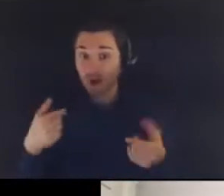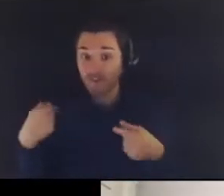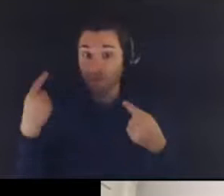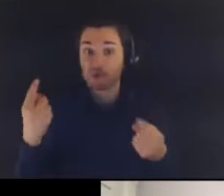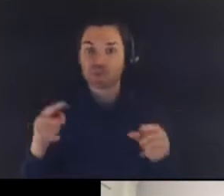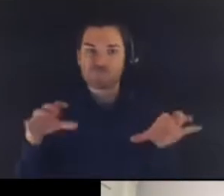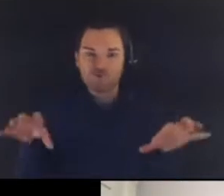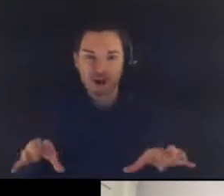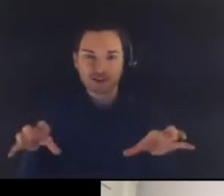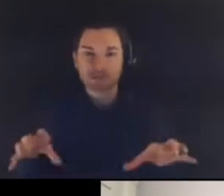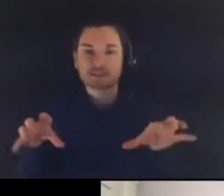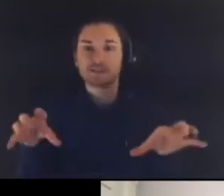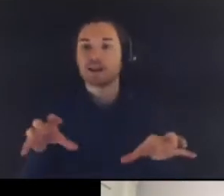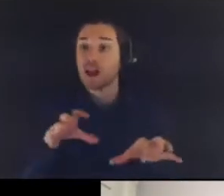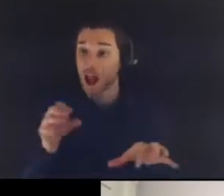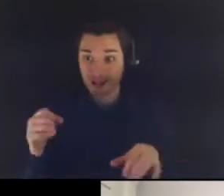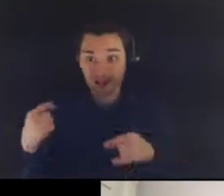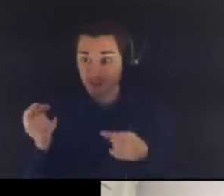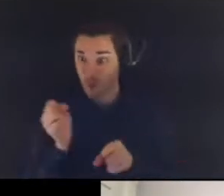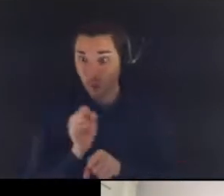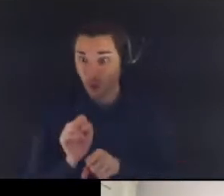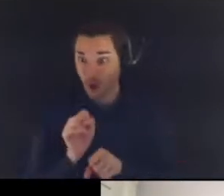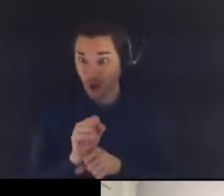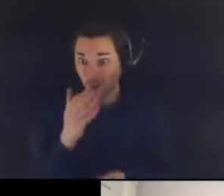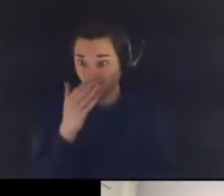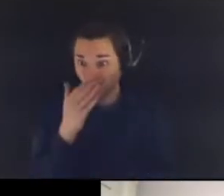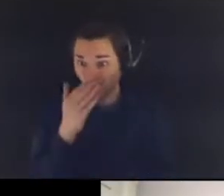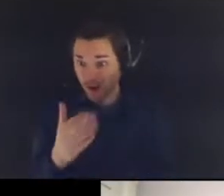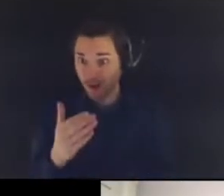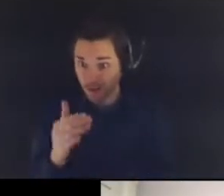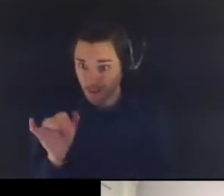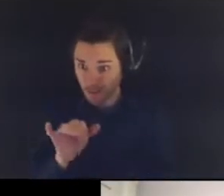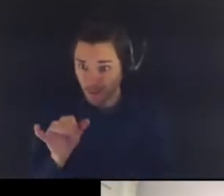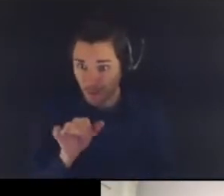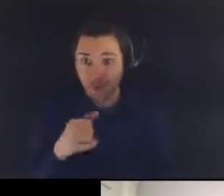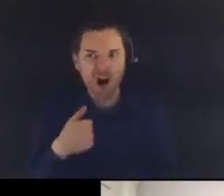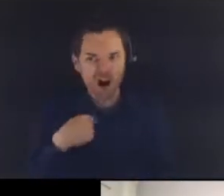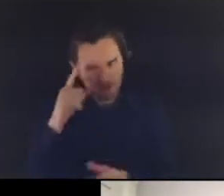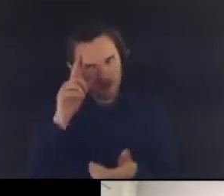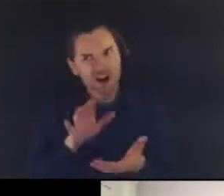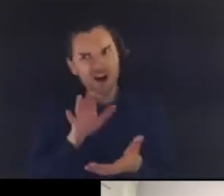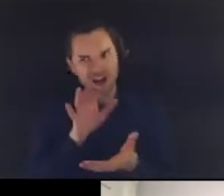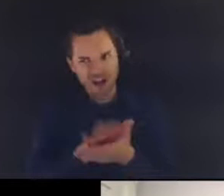working very well, and I believe that it can work with the US well, because we have to